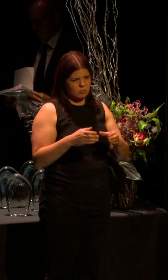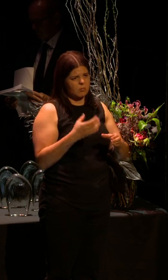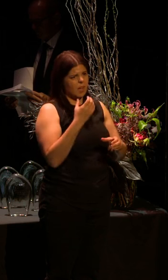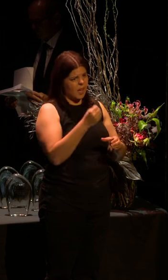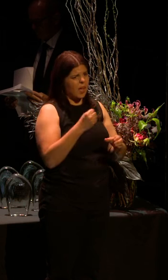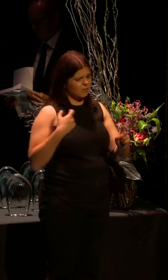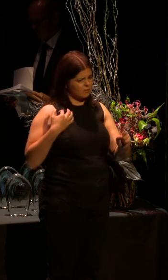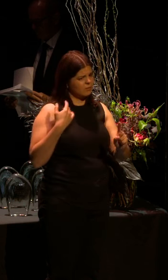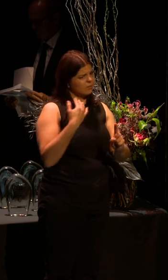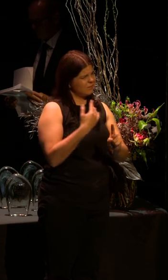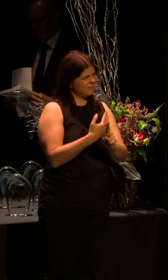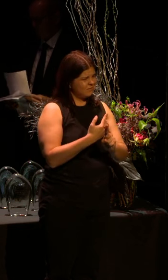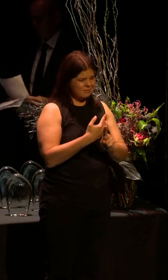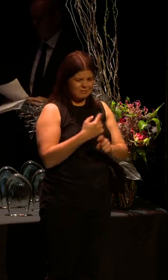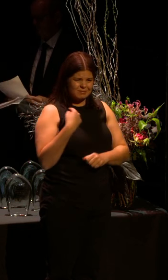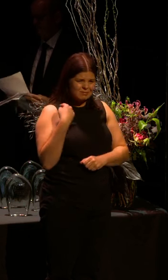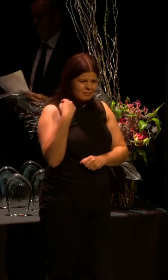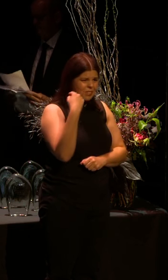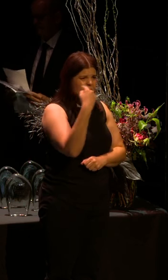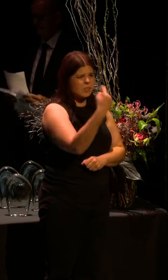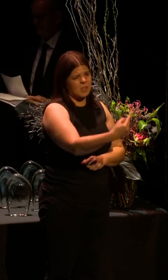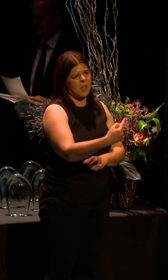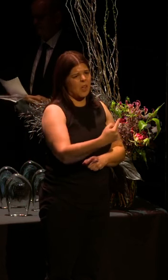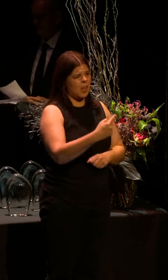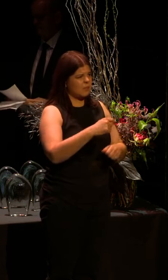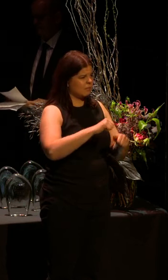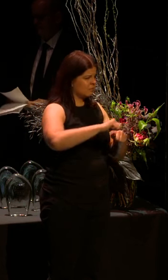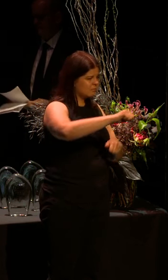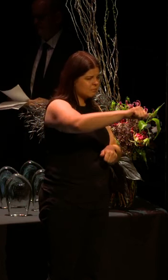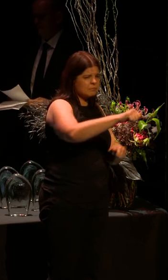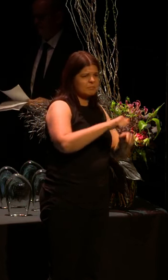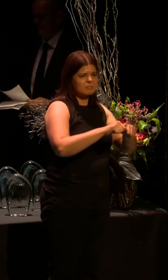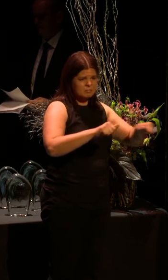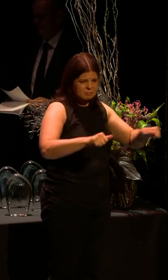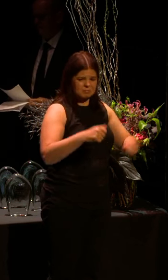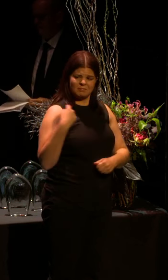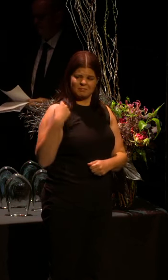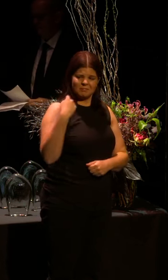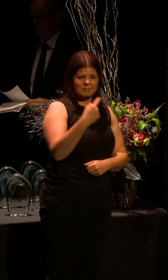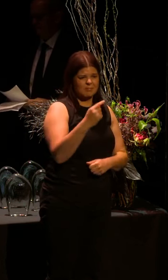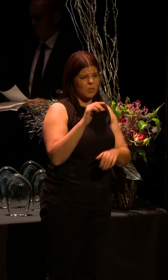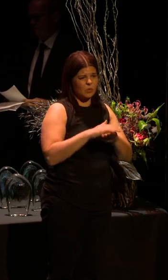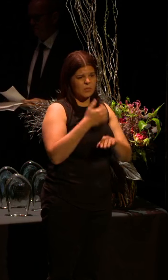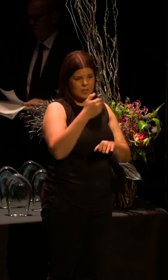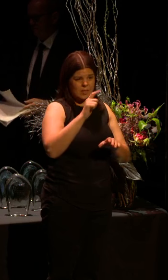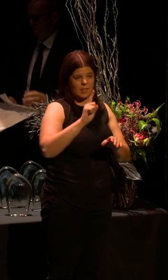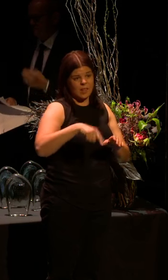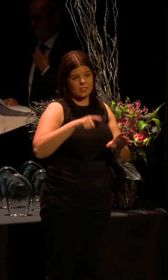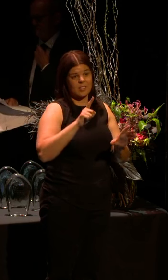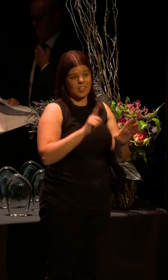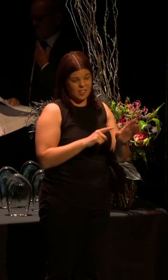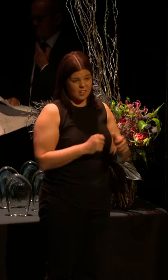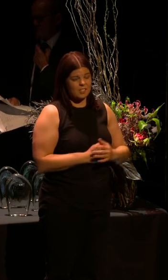and belong to these lands that stretches far beyond 60,000 years. And First Nations of this land -